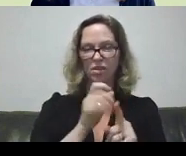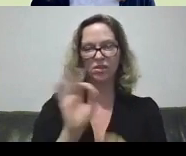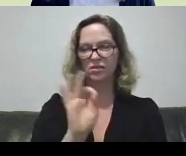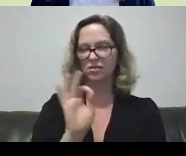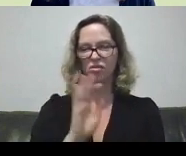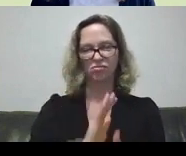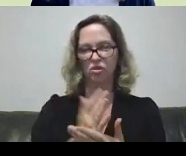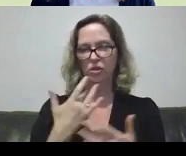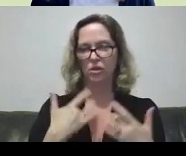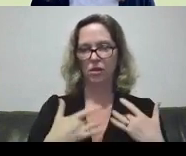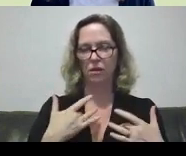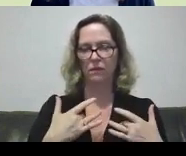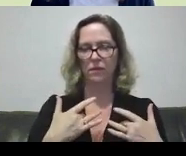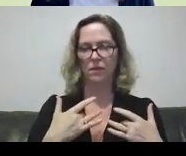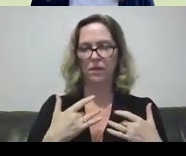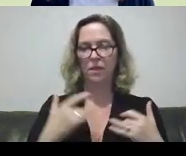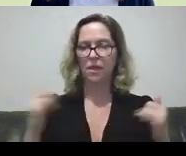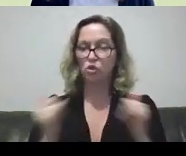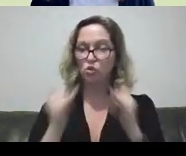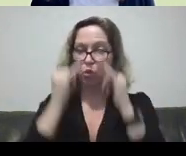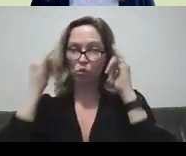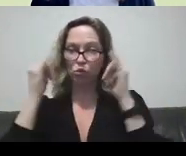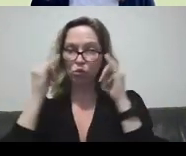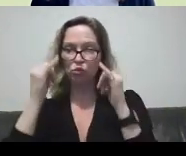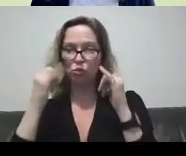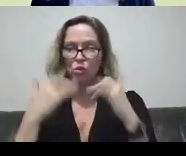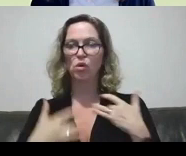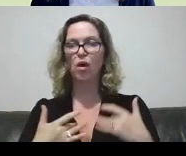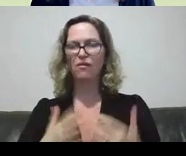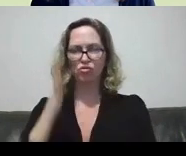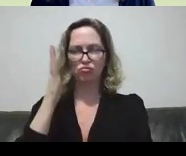social model life is real this is just one example of how therapy practice can